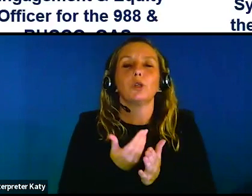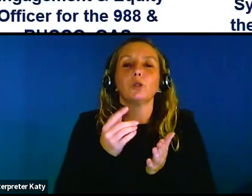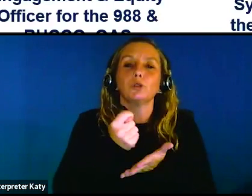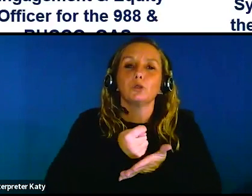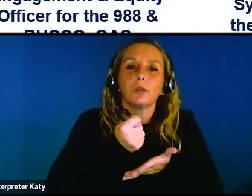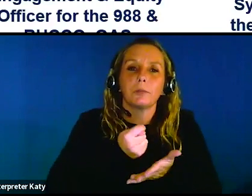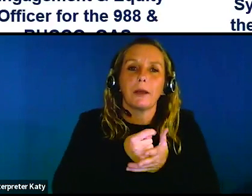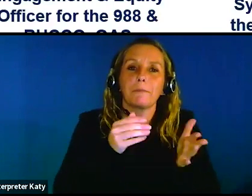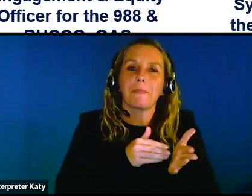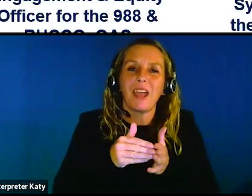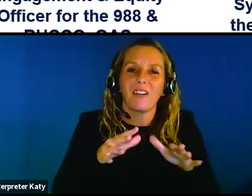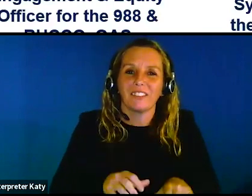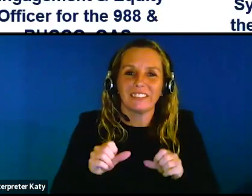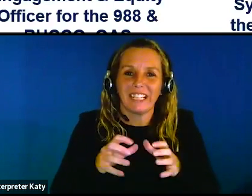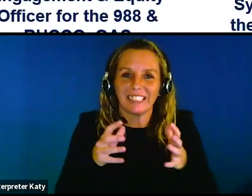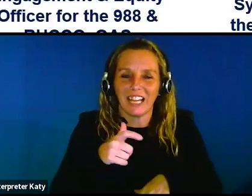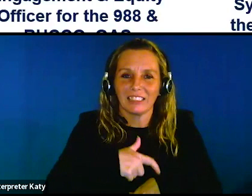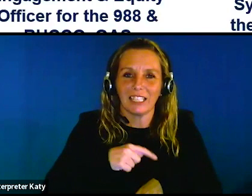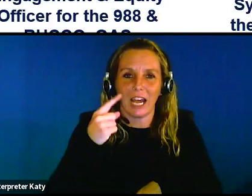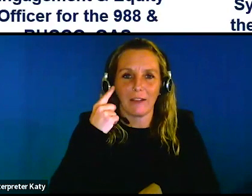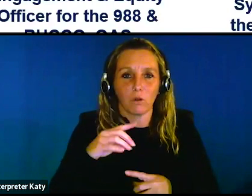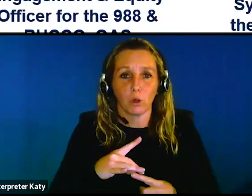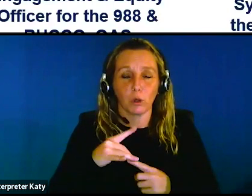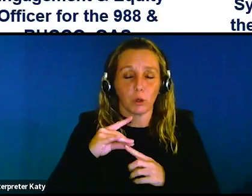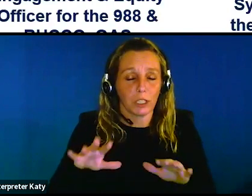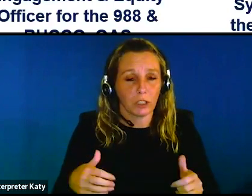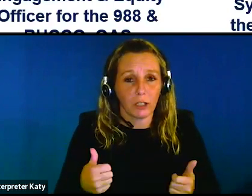before the unique challenge is of these particular underserved